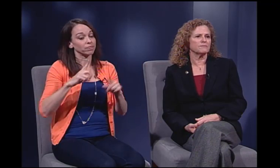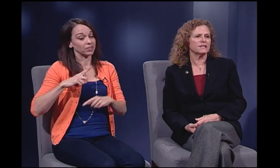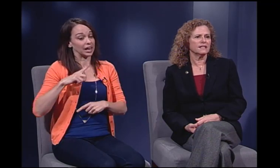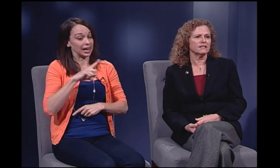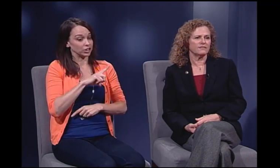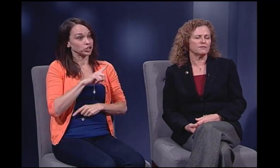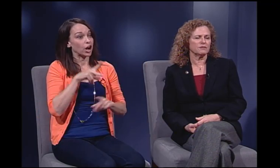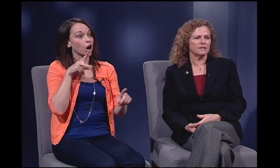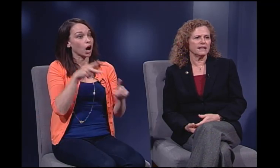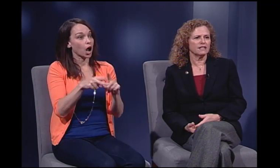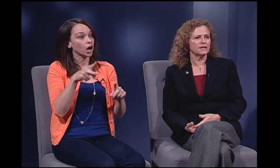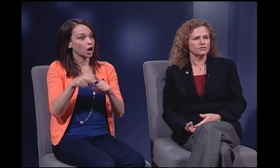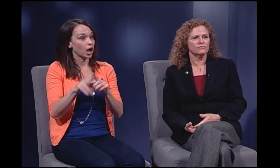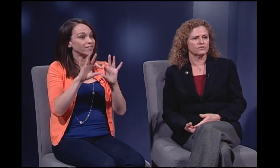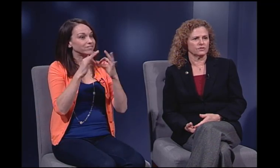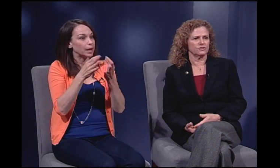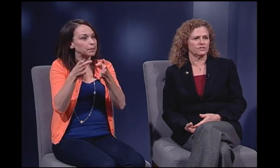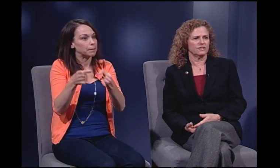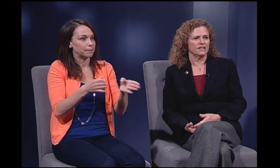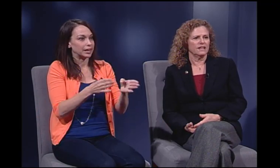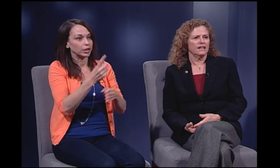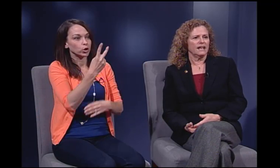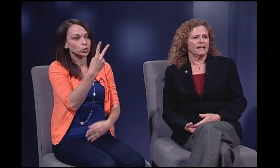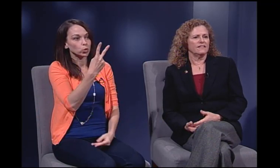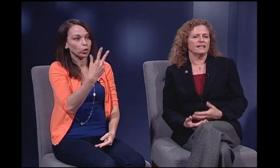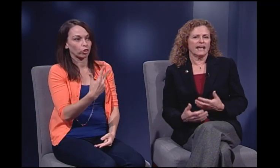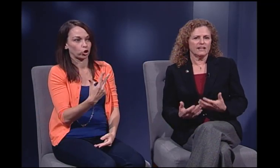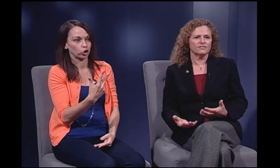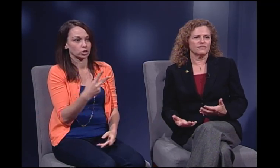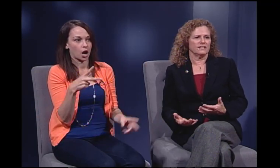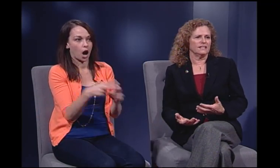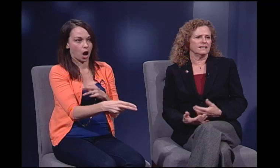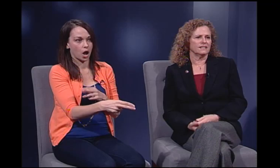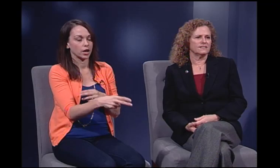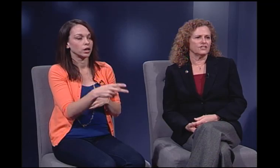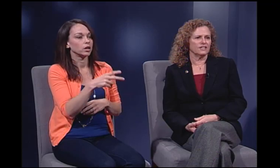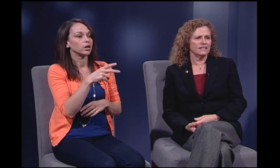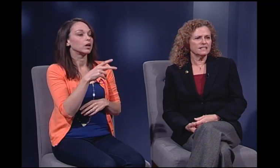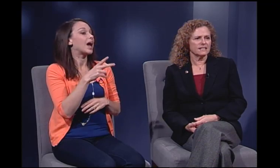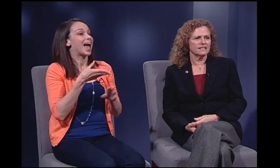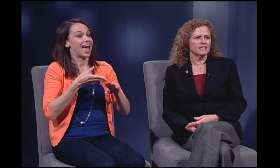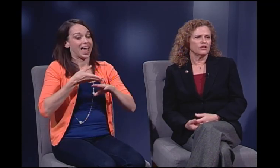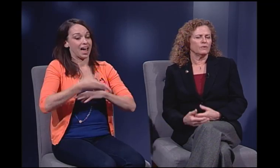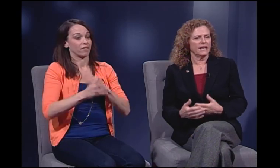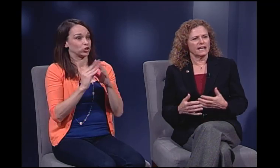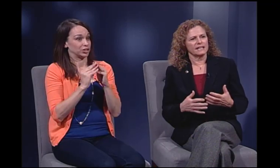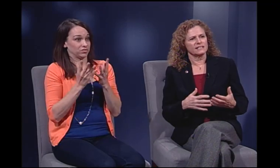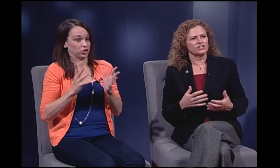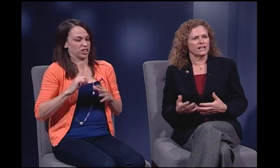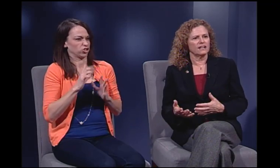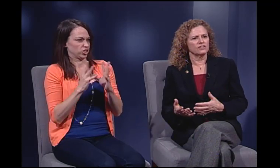up cutting family planning by two-thirds. And then after the session ended, we had the challenge